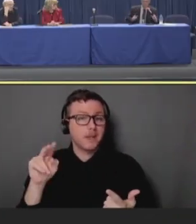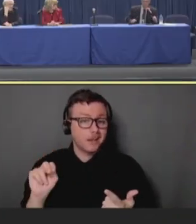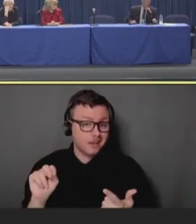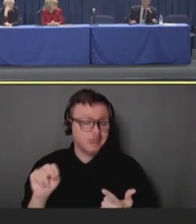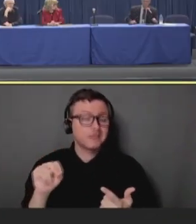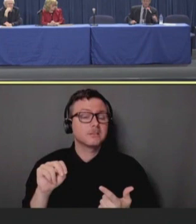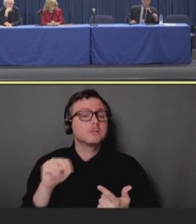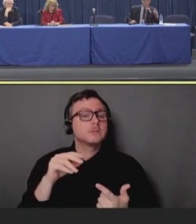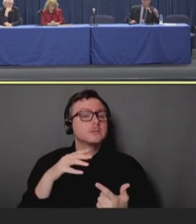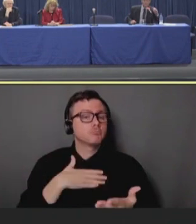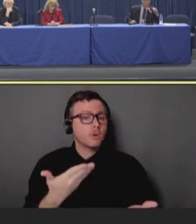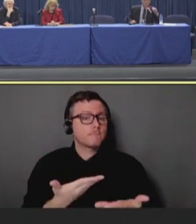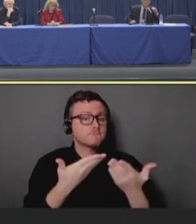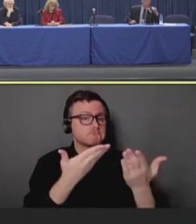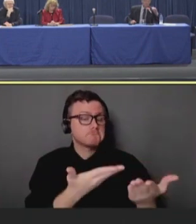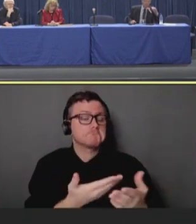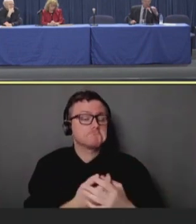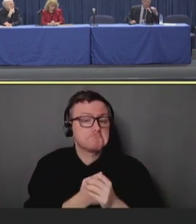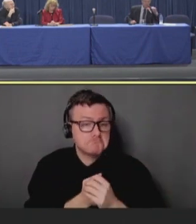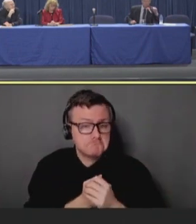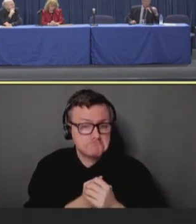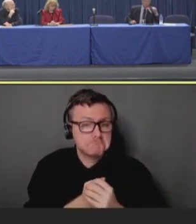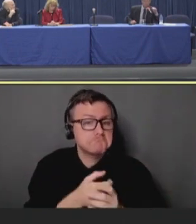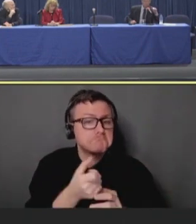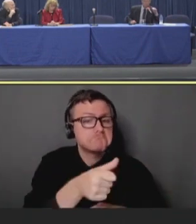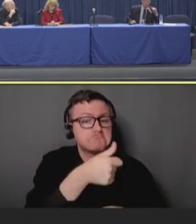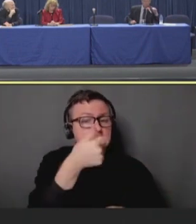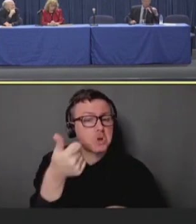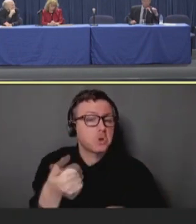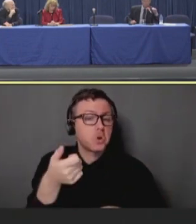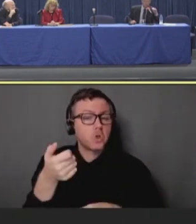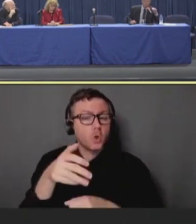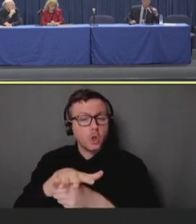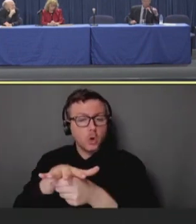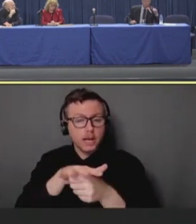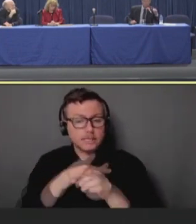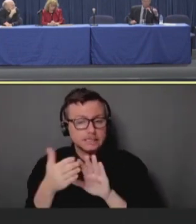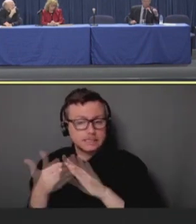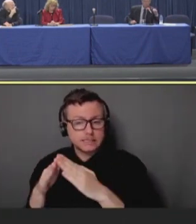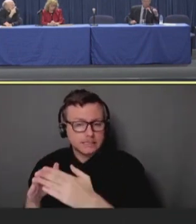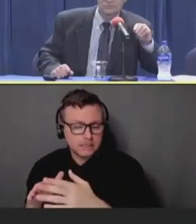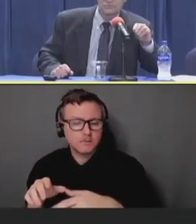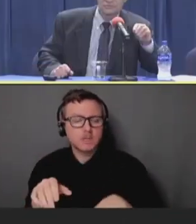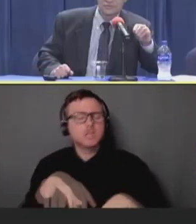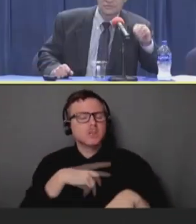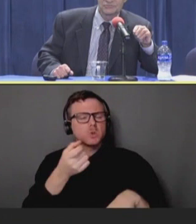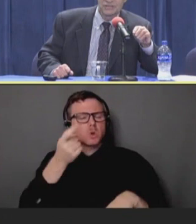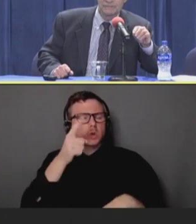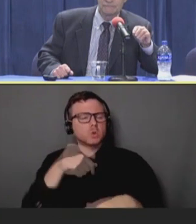forward, other municipalities and particularly school districts did the same.